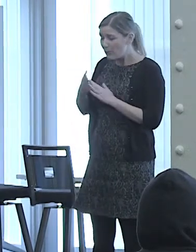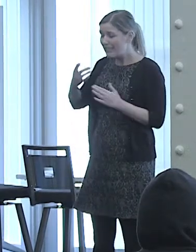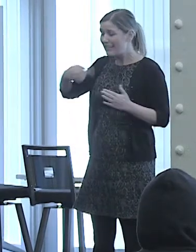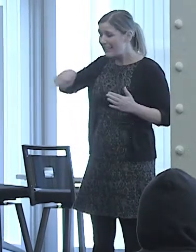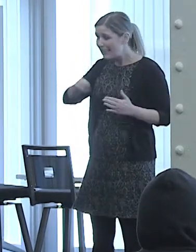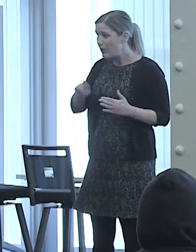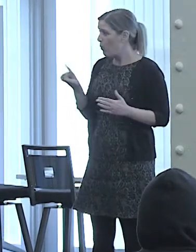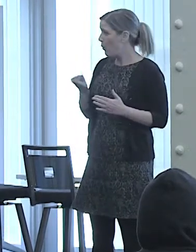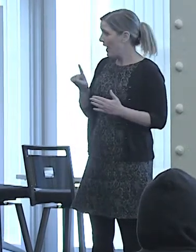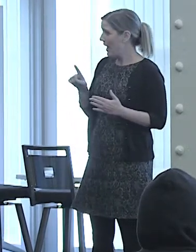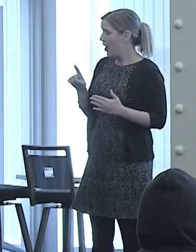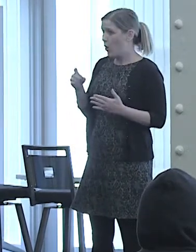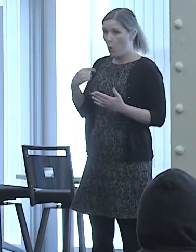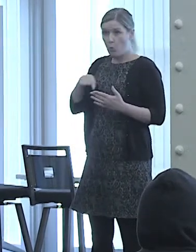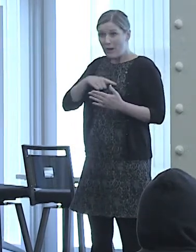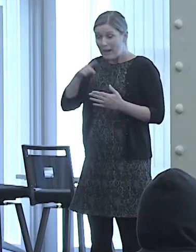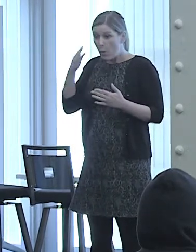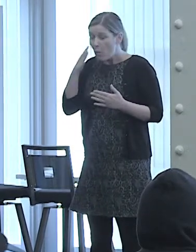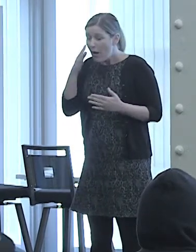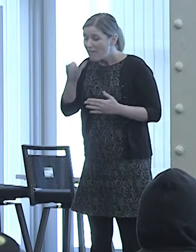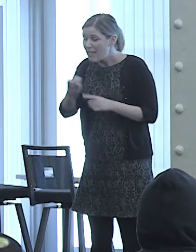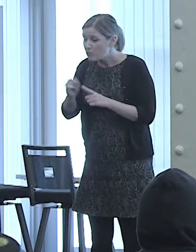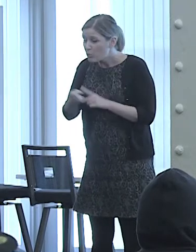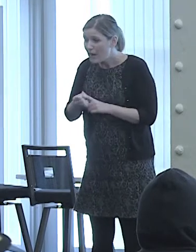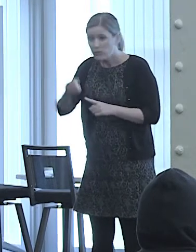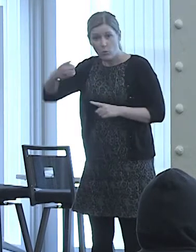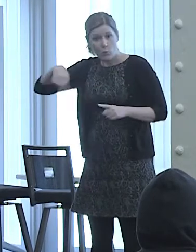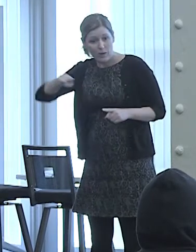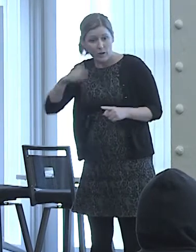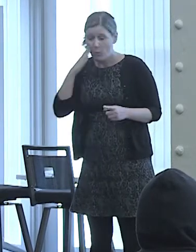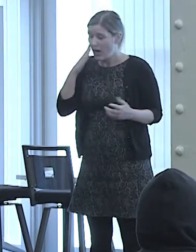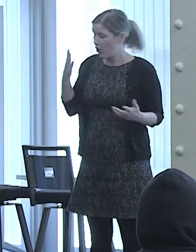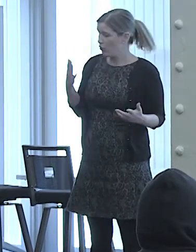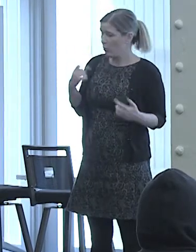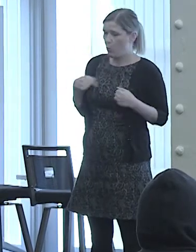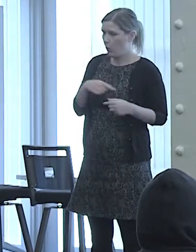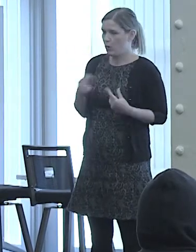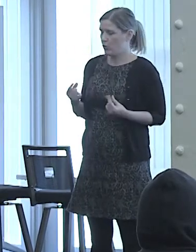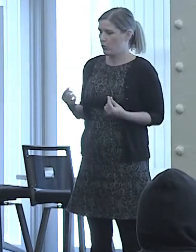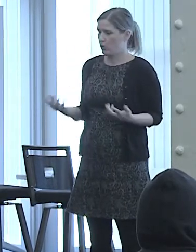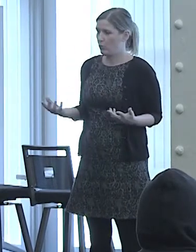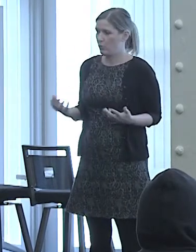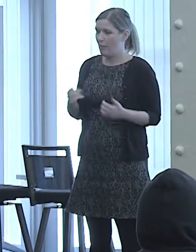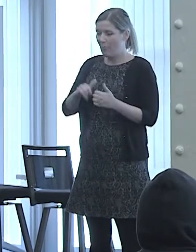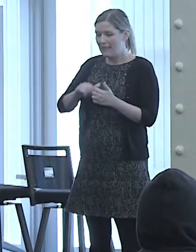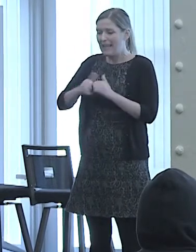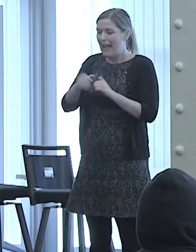where is this on our radar? Where is this on our radar? This is how able-ism operates.